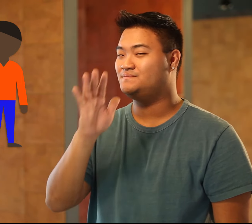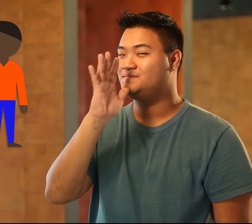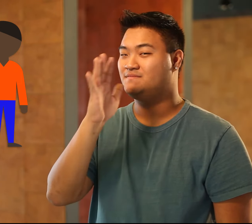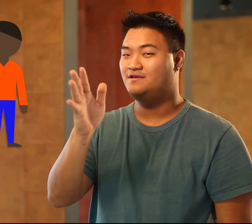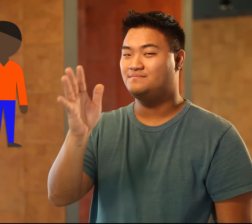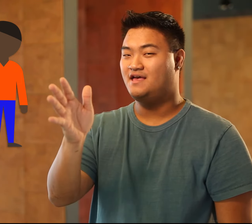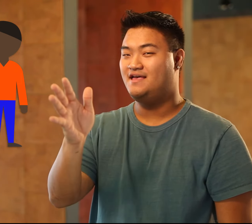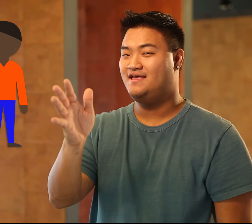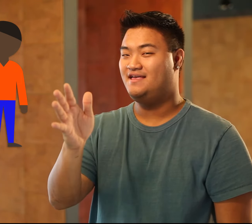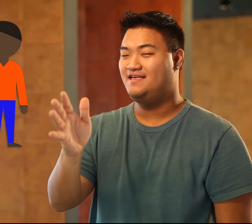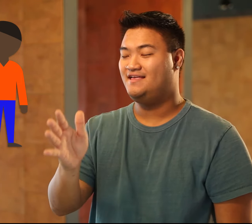grandma